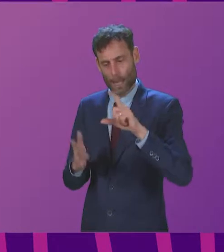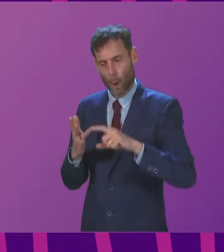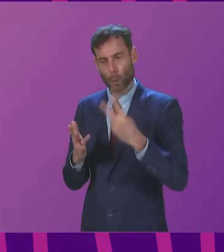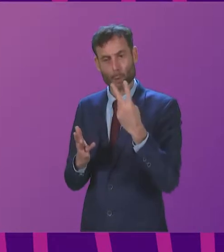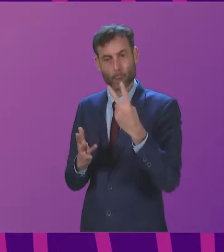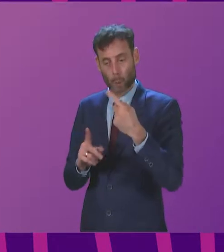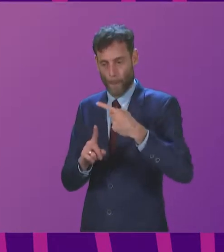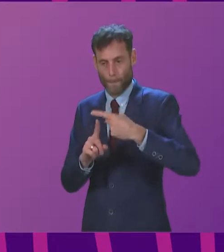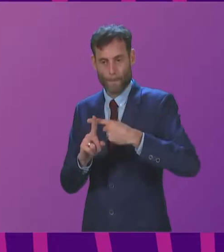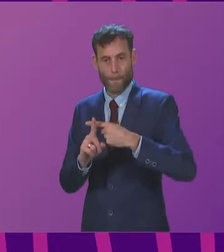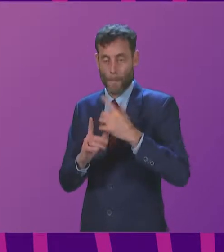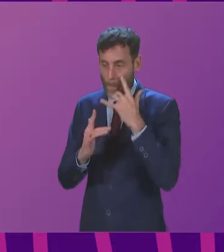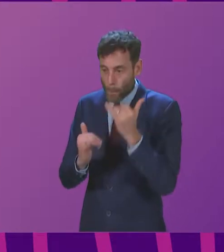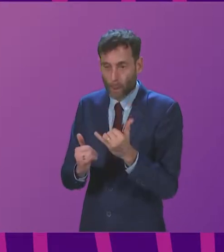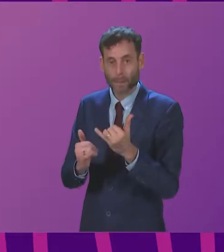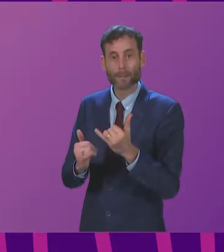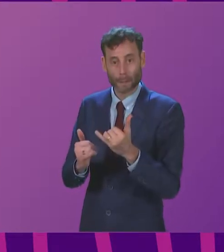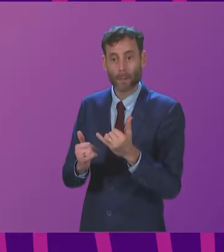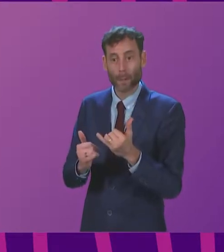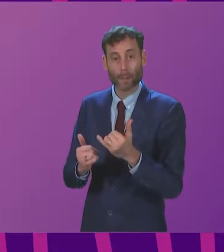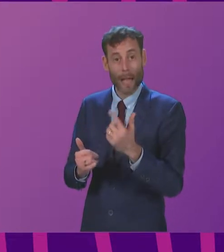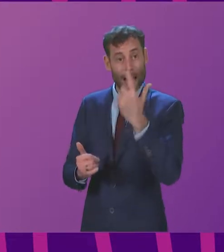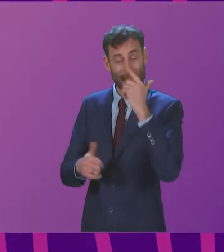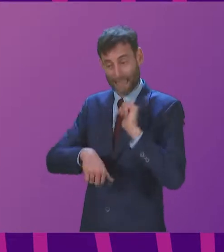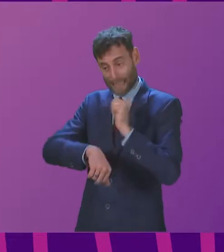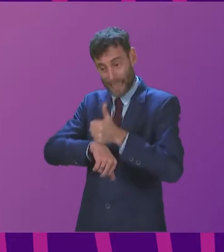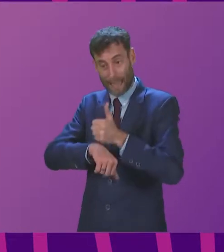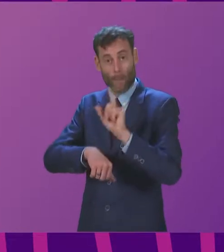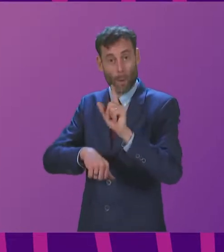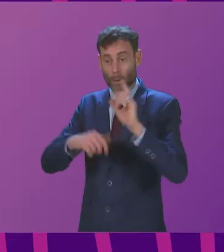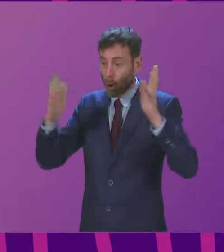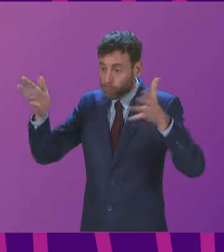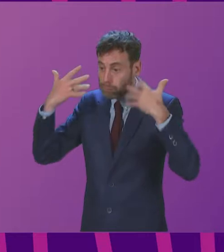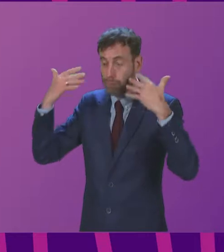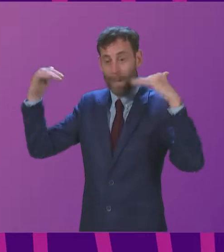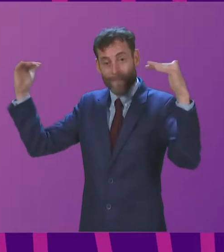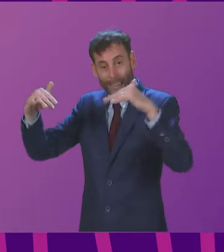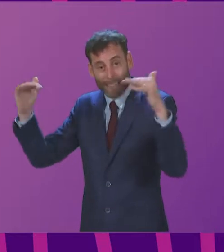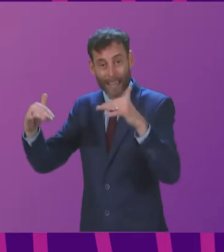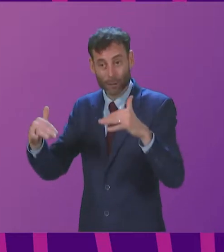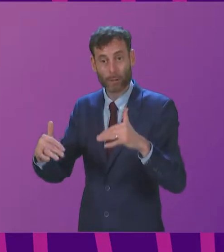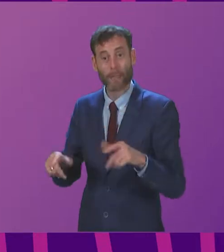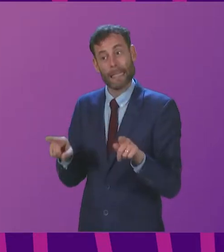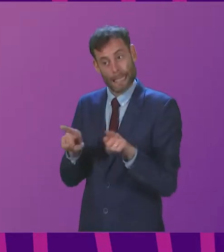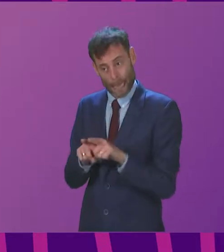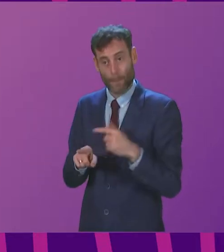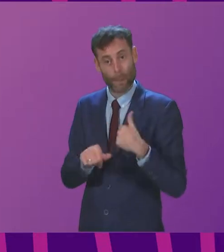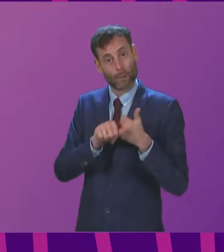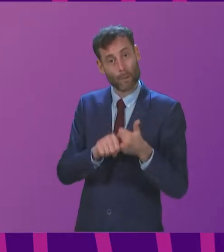ventilation in schools, so that local authorities can take steps to improve ventilation. We are doing similar work with businesses. Last week, I confirmed